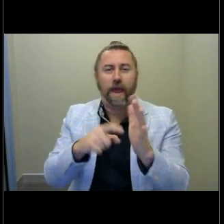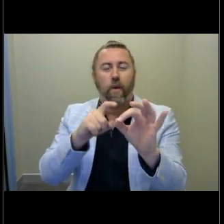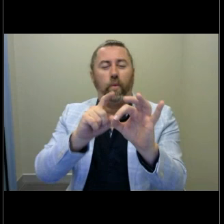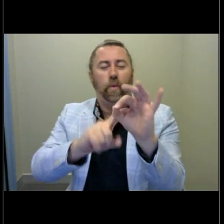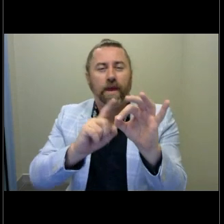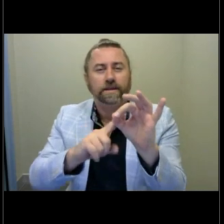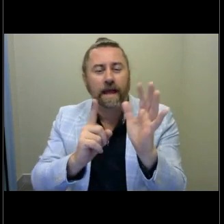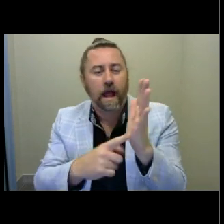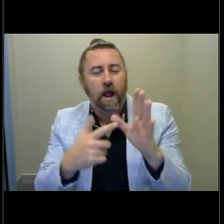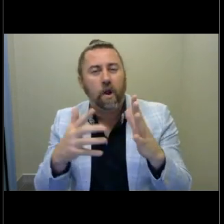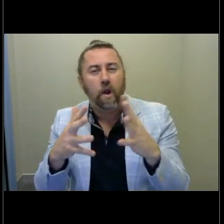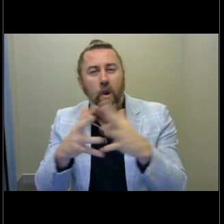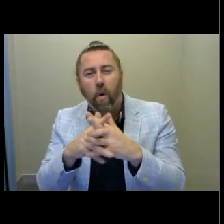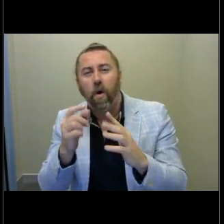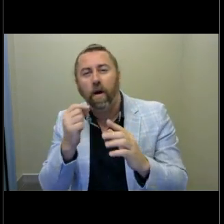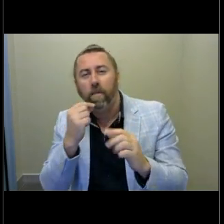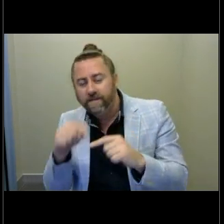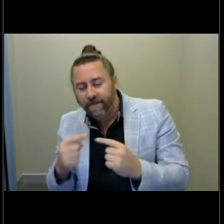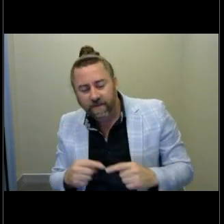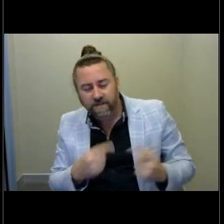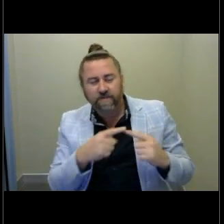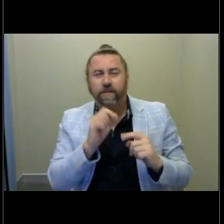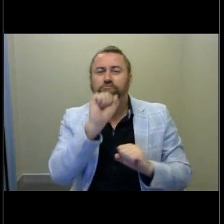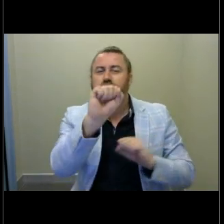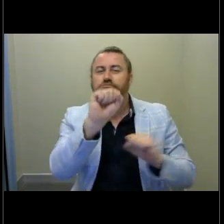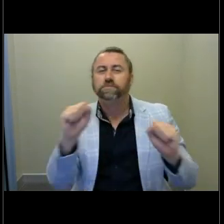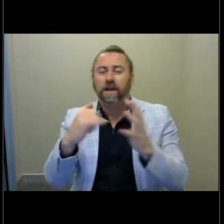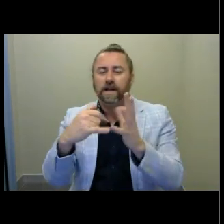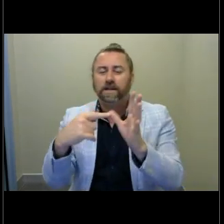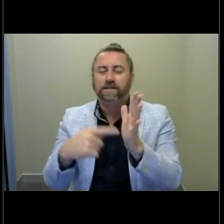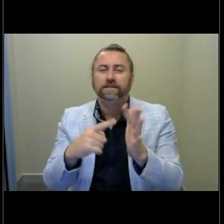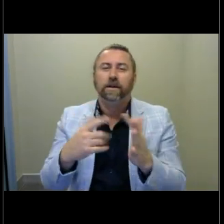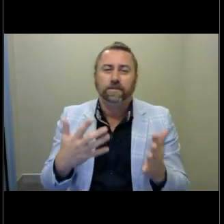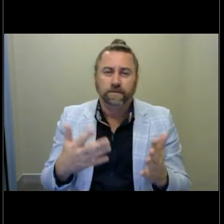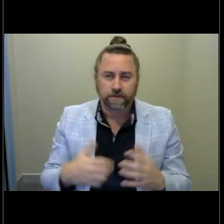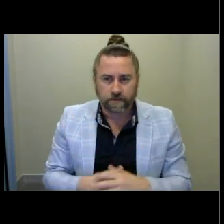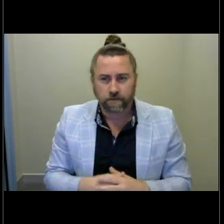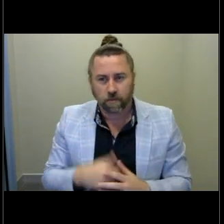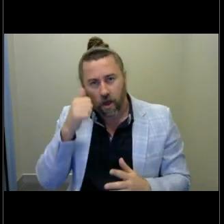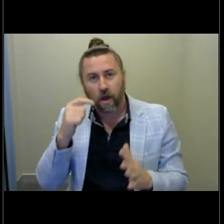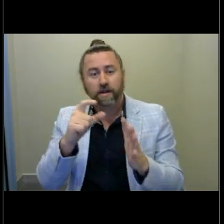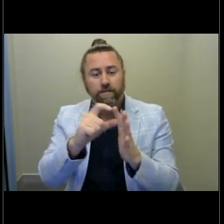Domestic violence orders are recognised across all Australian States and Territories as well